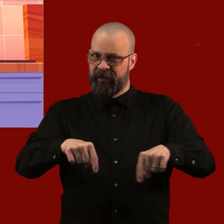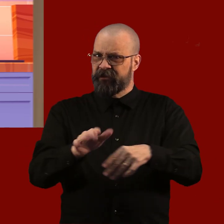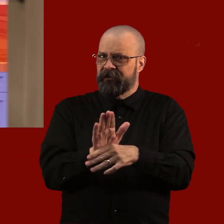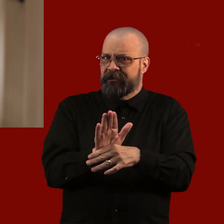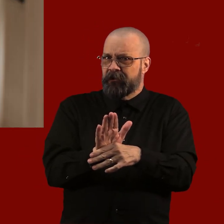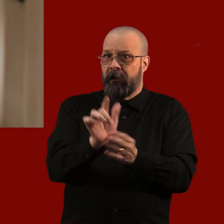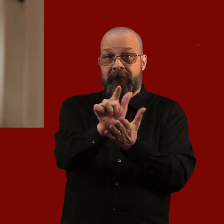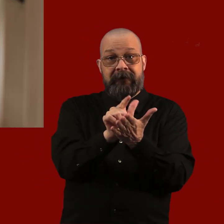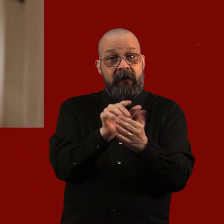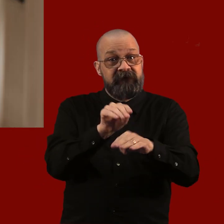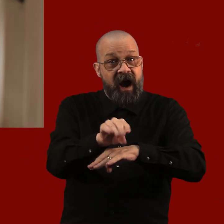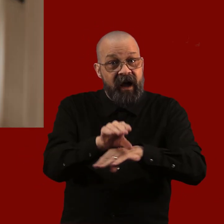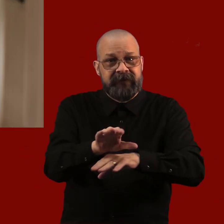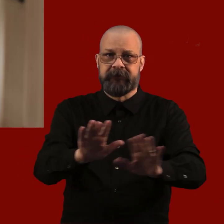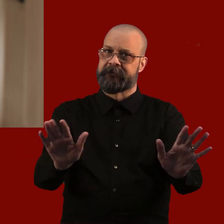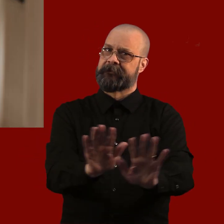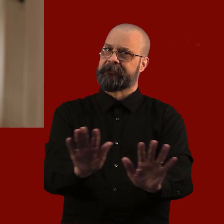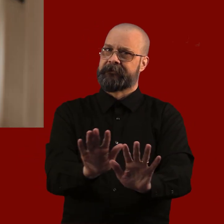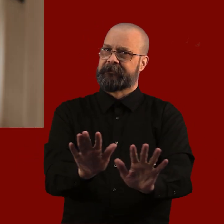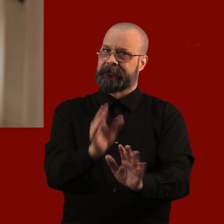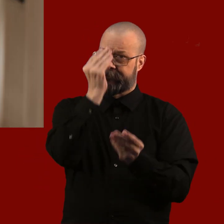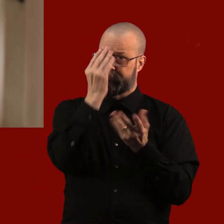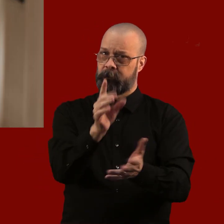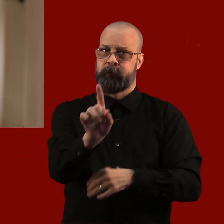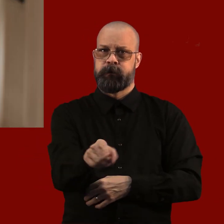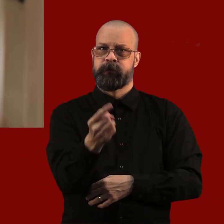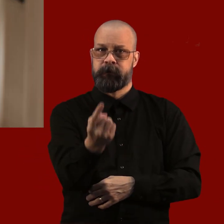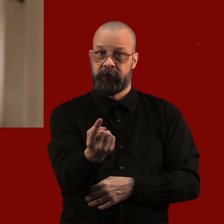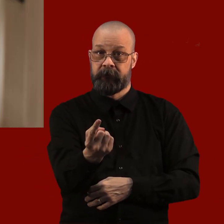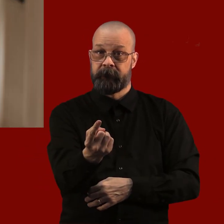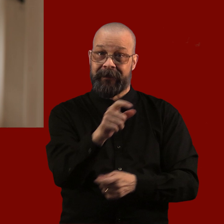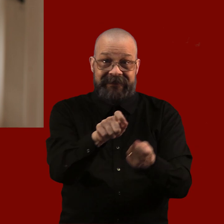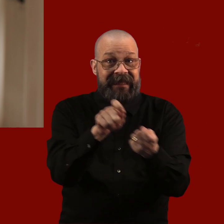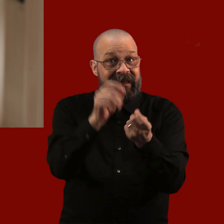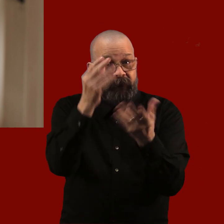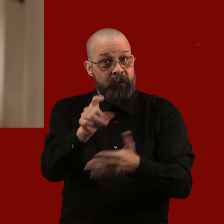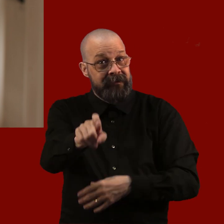This video is for informational purposes and does not constitute legal advice. Consult with an attorney